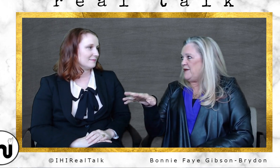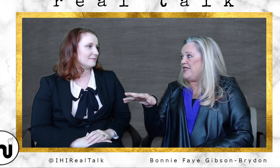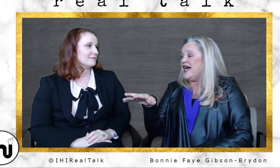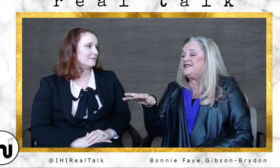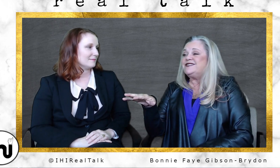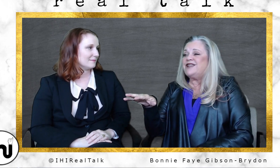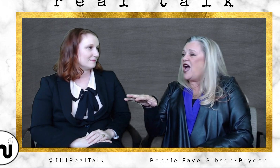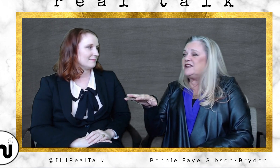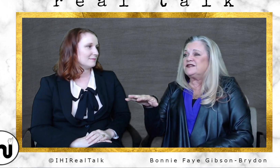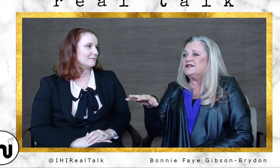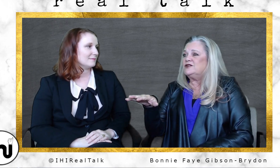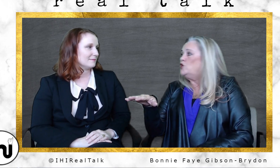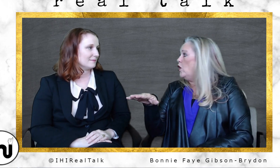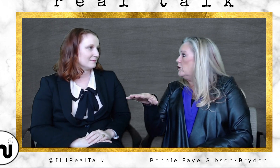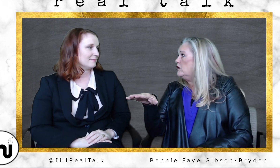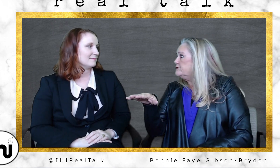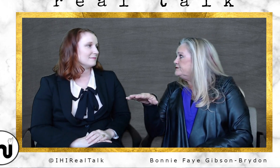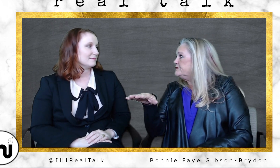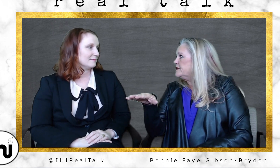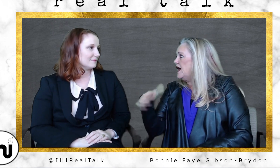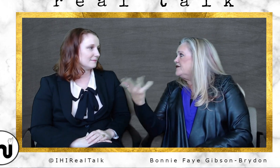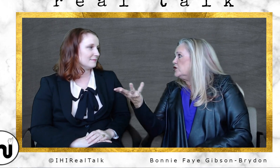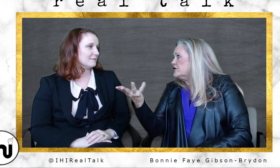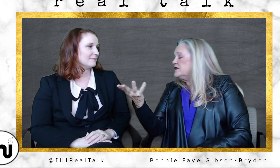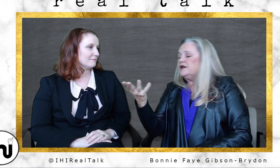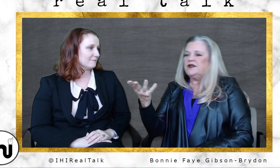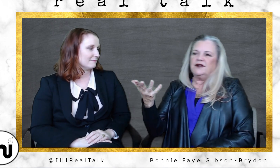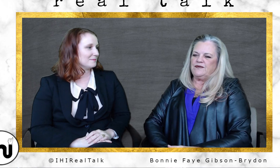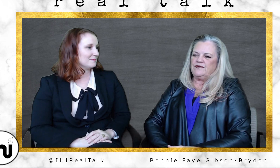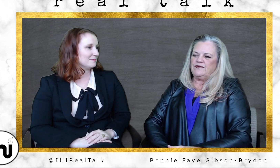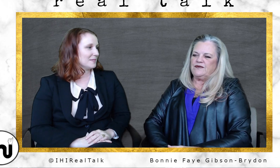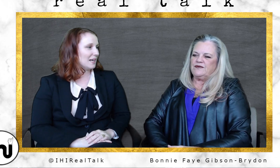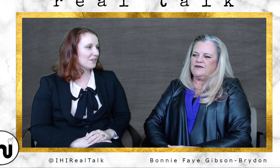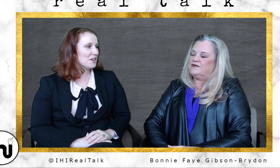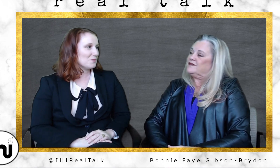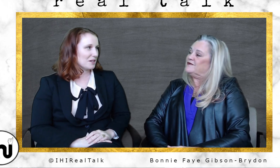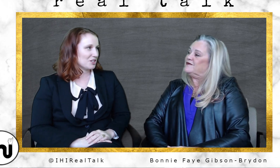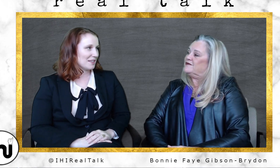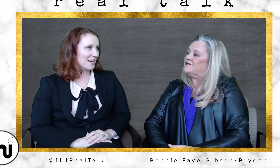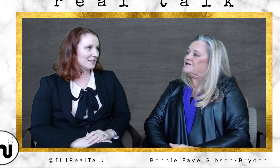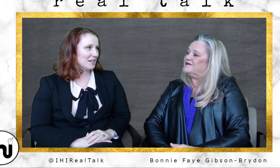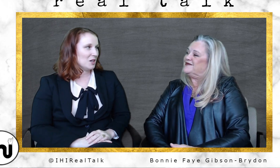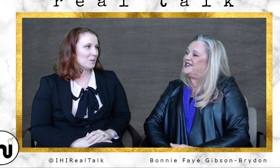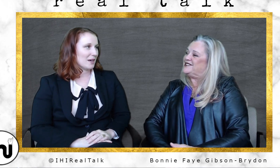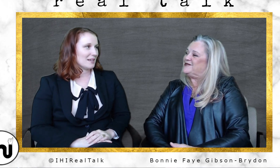and that's not normal I have learned. Desirée: I love that you mentioned that because